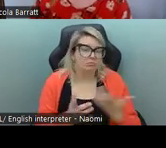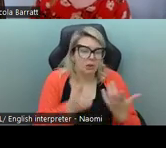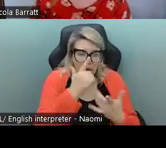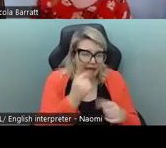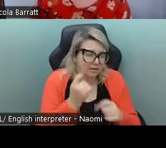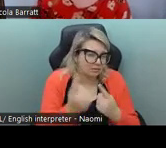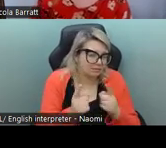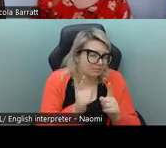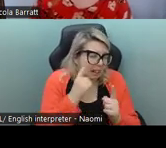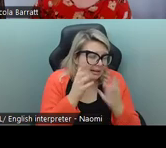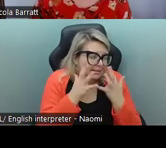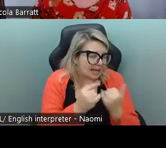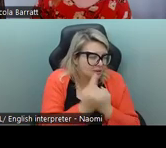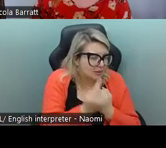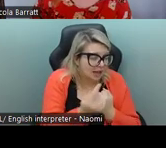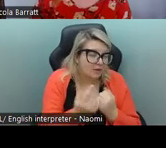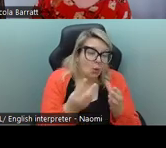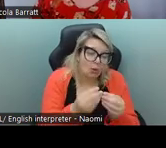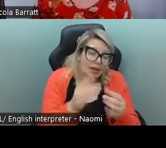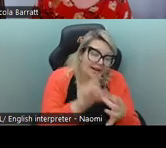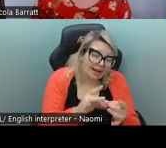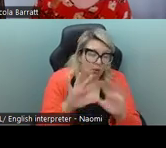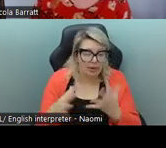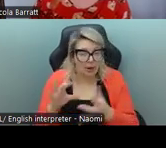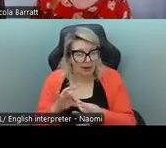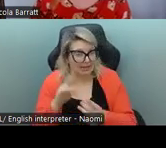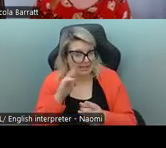You can try including links and not including links and see which one does best.